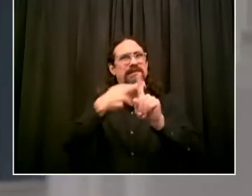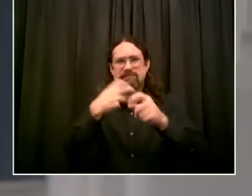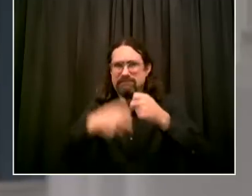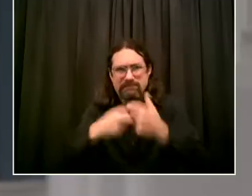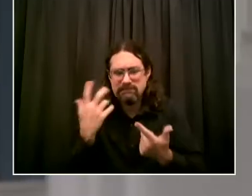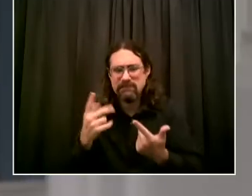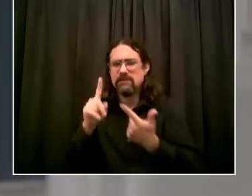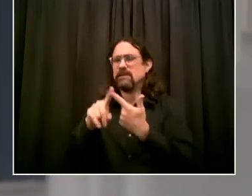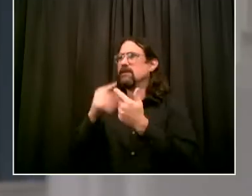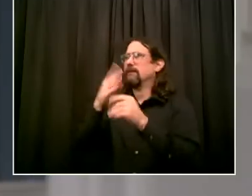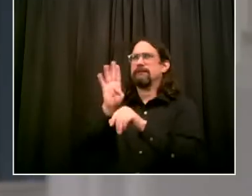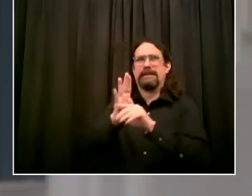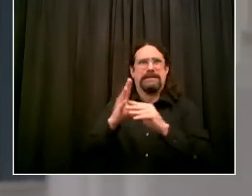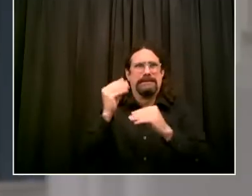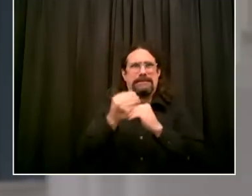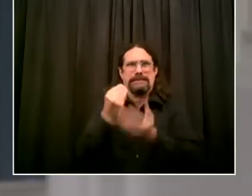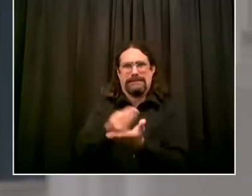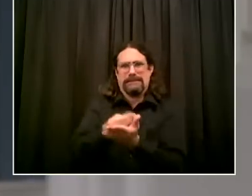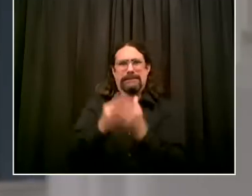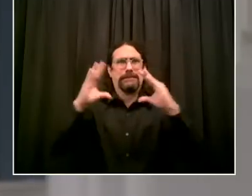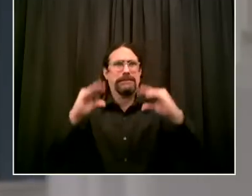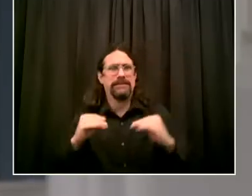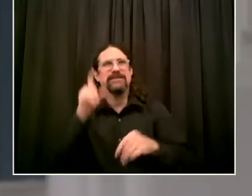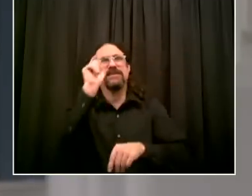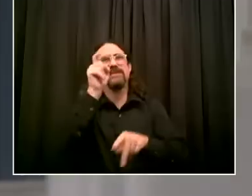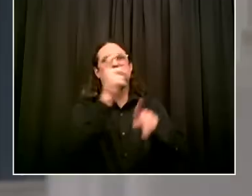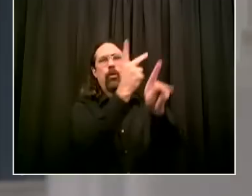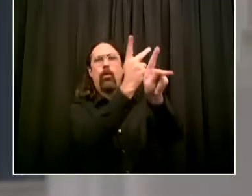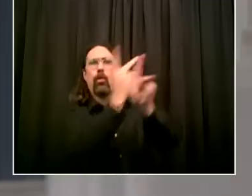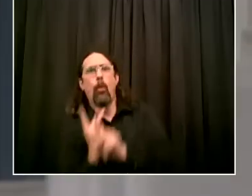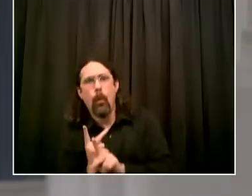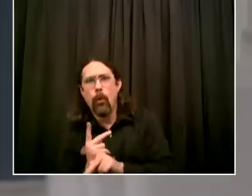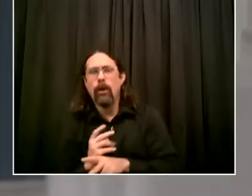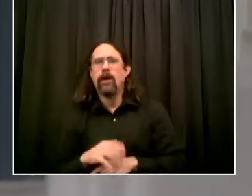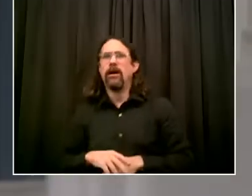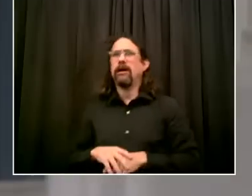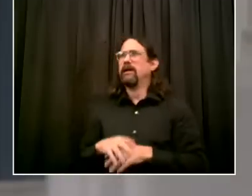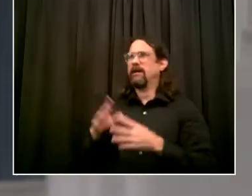SURE THAT YOU COME BACK TO OUR NEIGHBORHOODS AND CONTINUE TO HTRIVE AND WE ARE GIVING YOU ALL THE NECESSARY